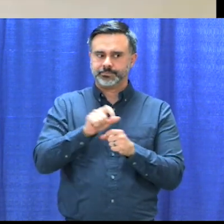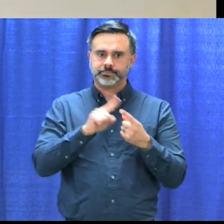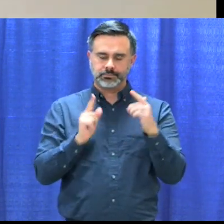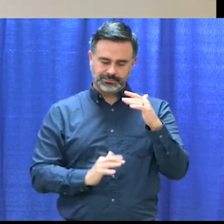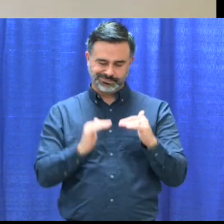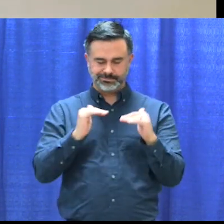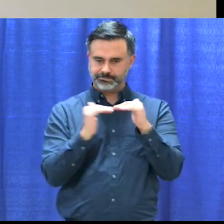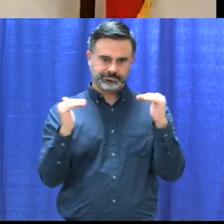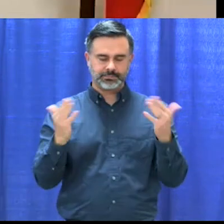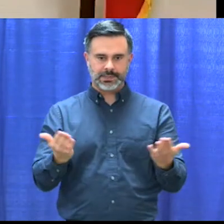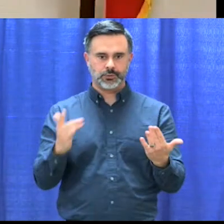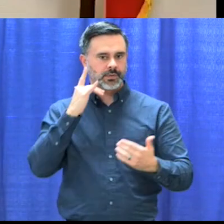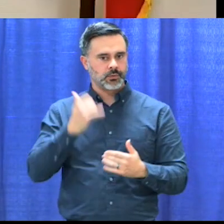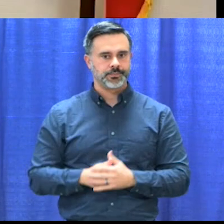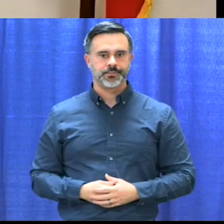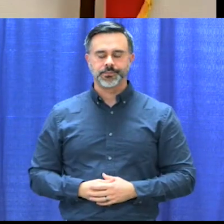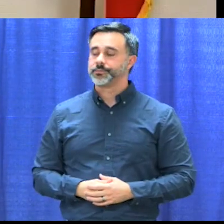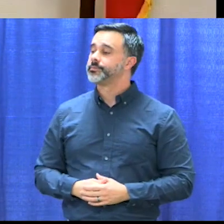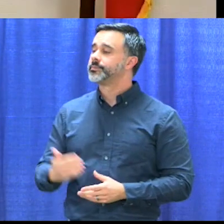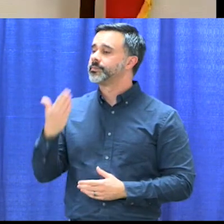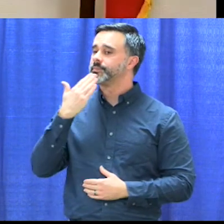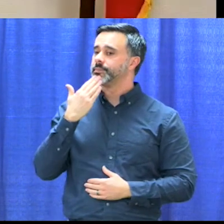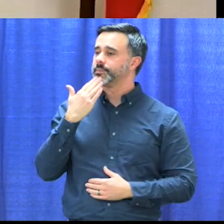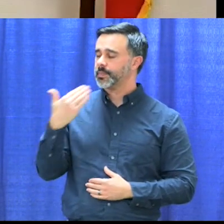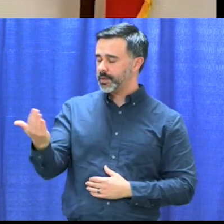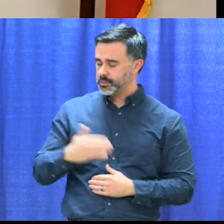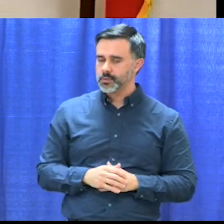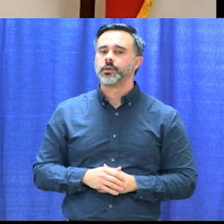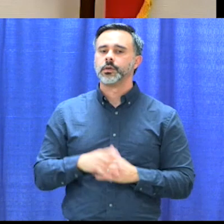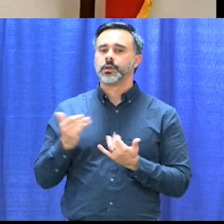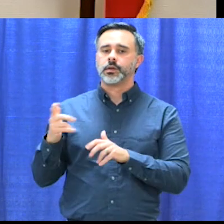[Thurmond speaking] Thank you assembly member Aguiar Curry. Next, we'll hear from Assemblymember Miguel Santiago.